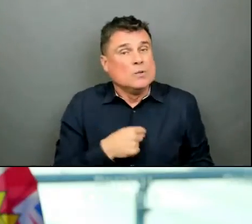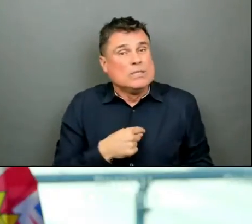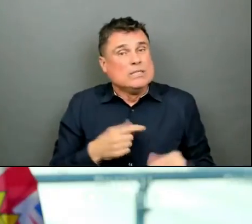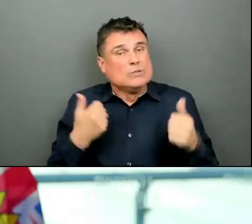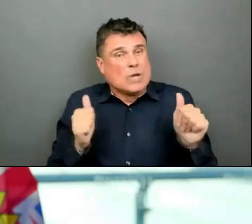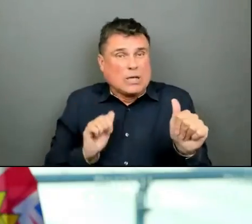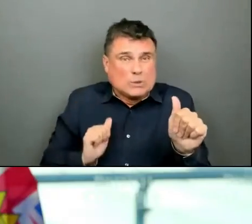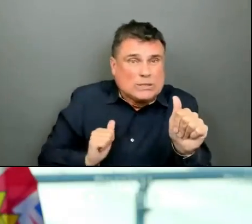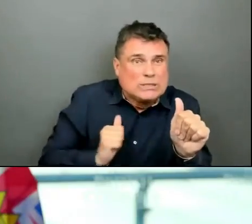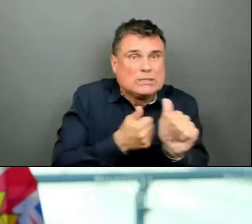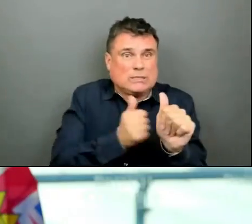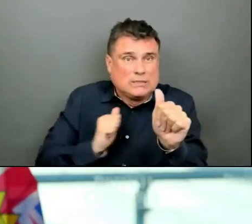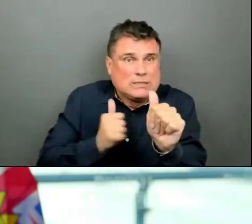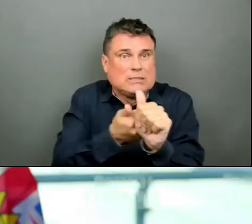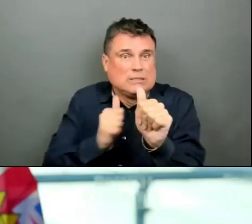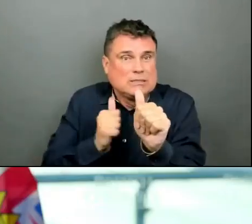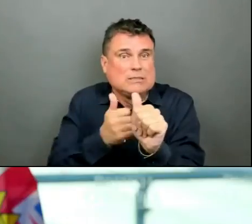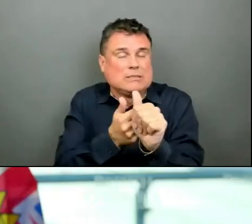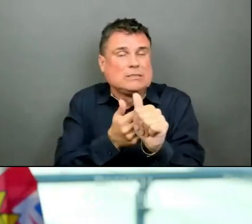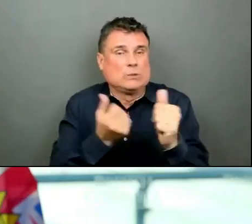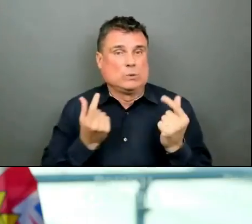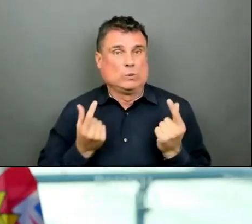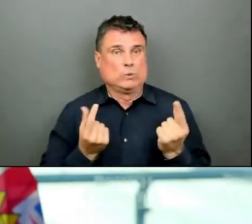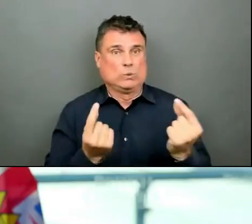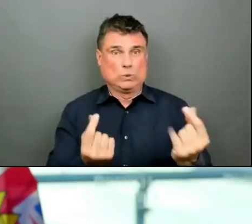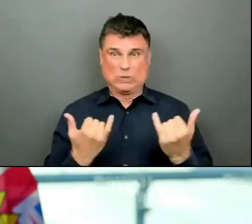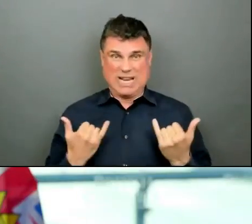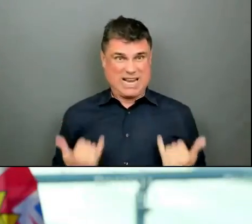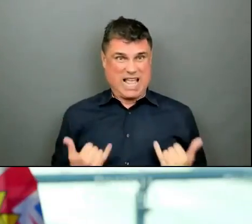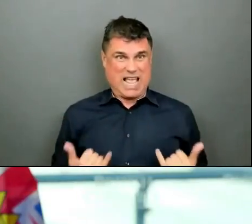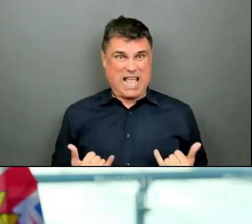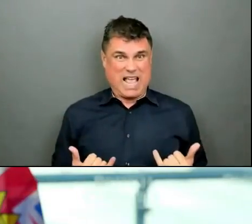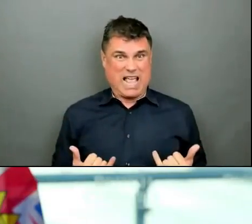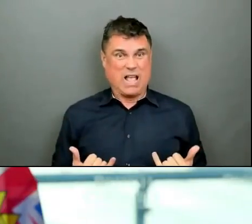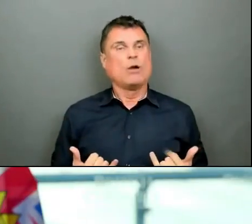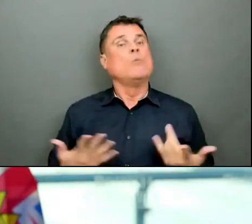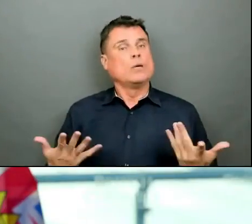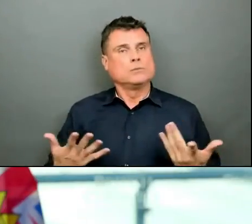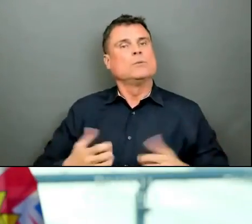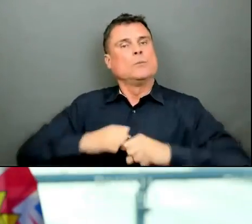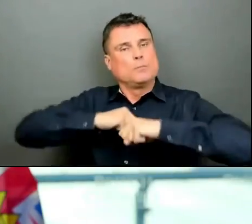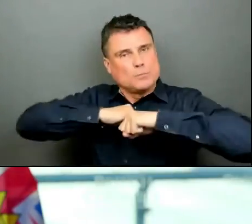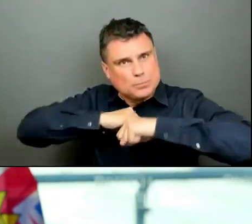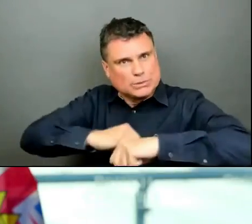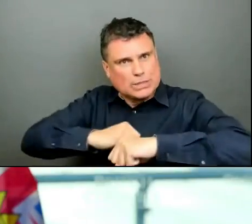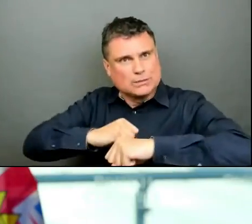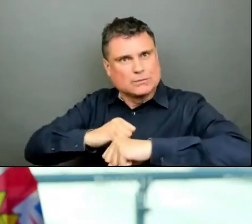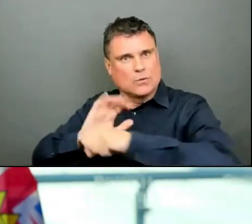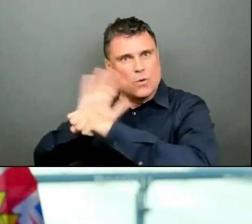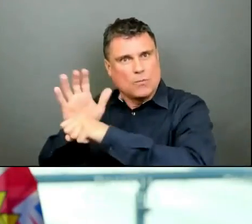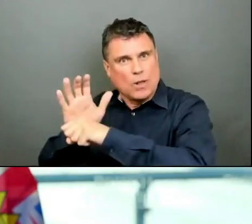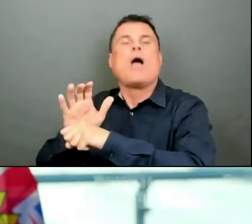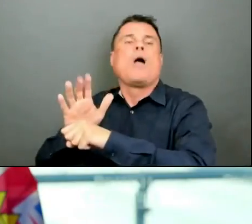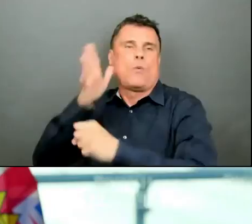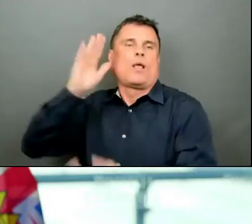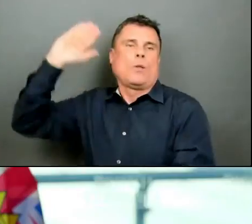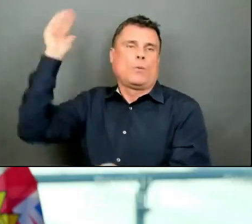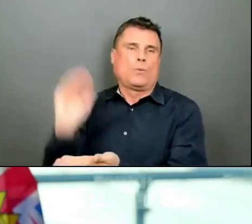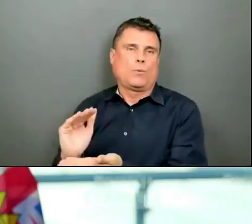The things we do today to prevent that transmission to people we are closest to will help prevent that hospitalization